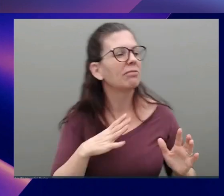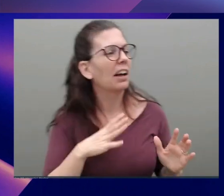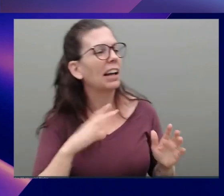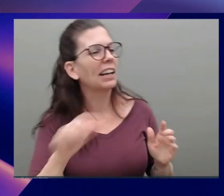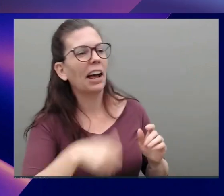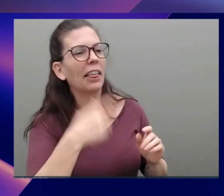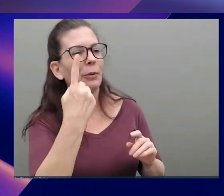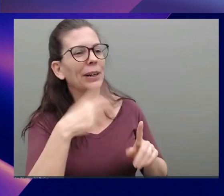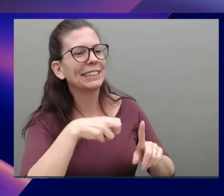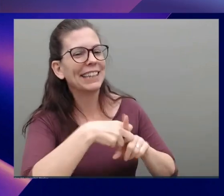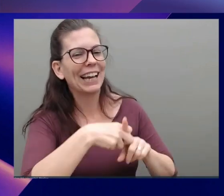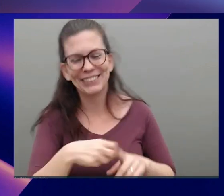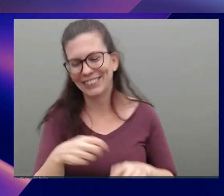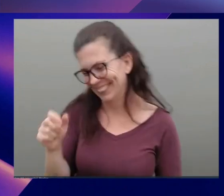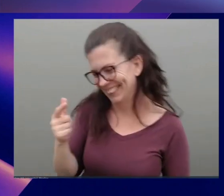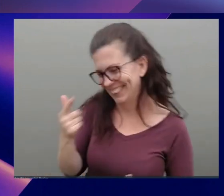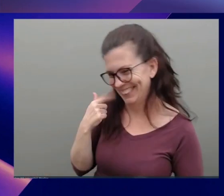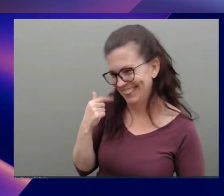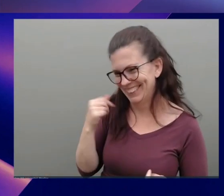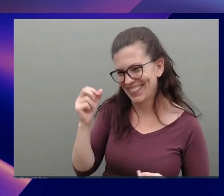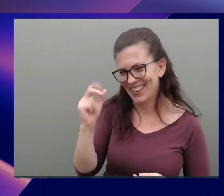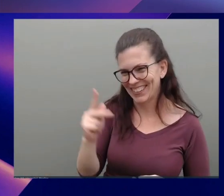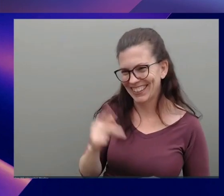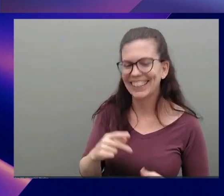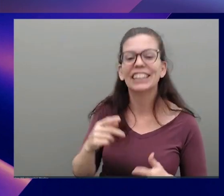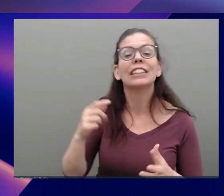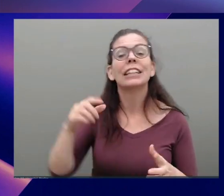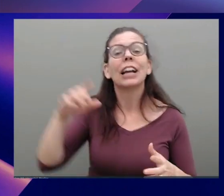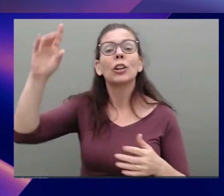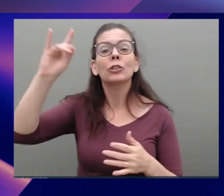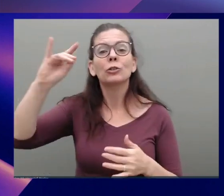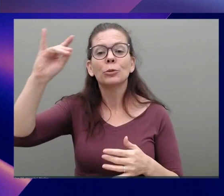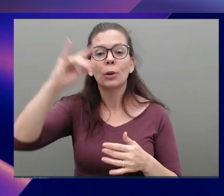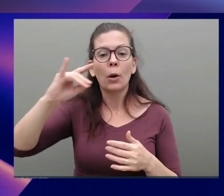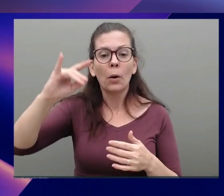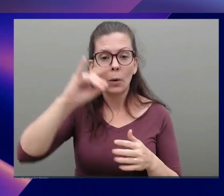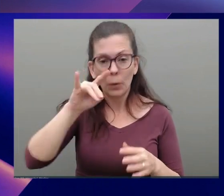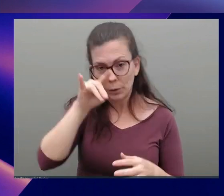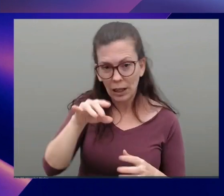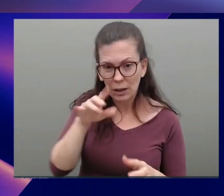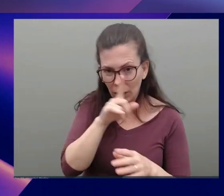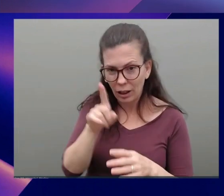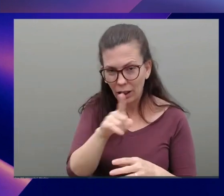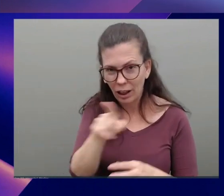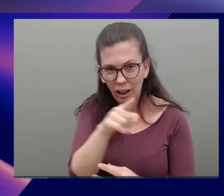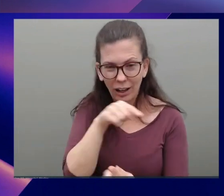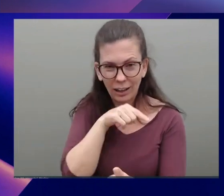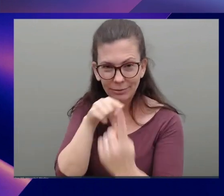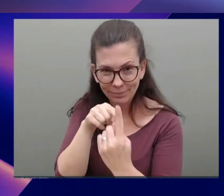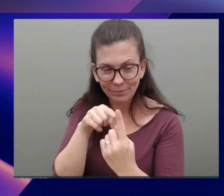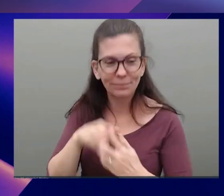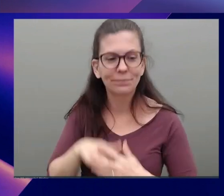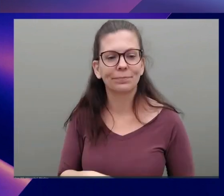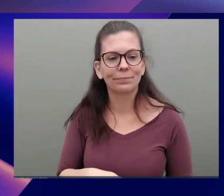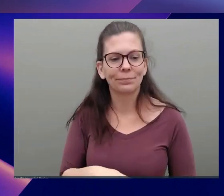All right, so, this one, drone down. Let's navigate directly to the drone. So it's interesting we are doing